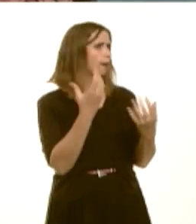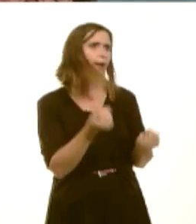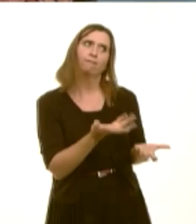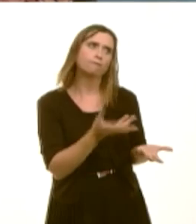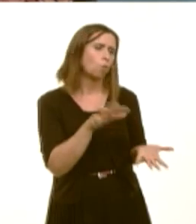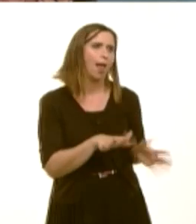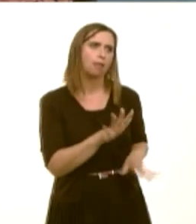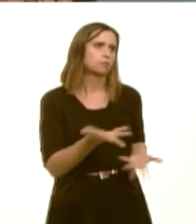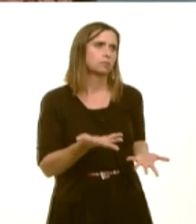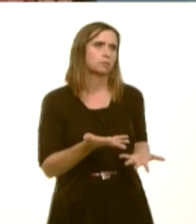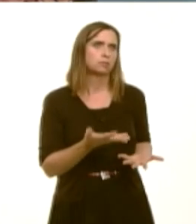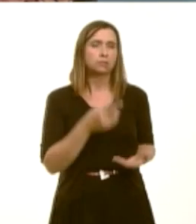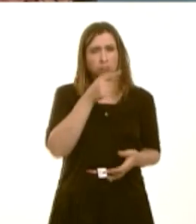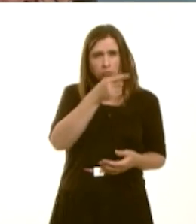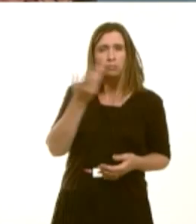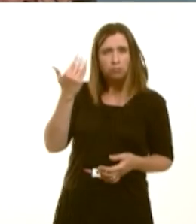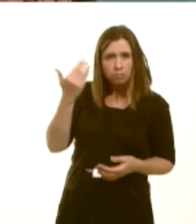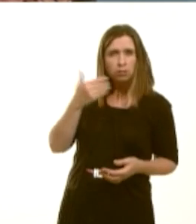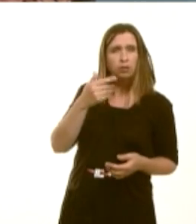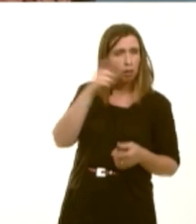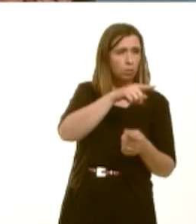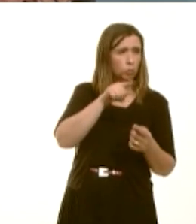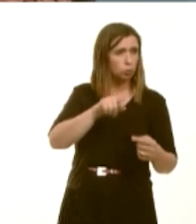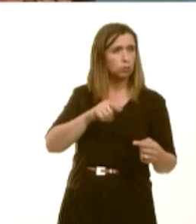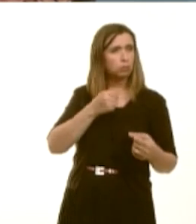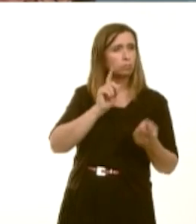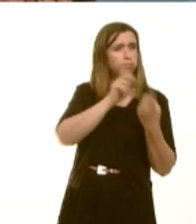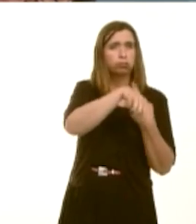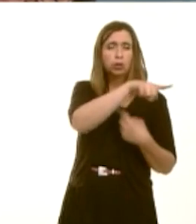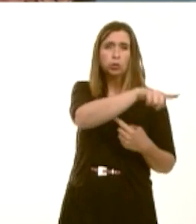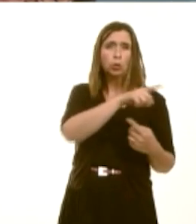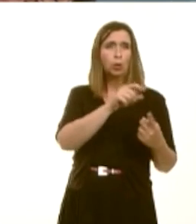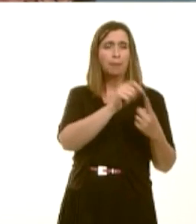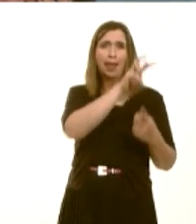to the opening remarks from the leader of Plaid Cymru that politicians shouldnít prescribe